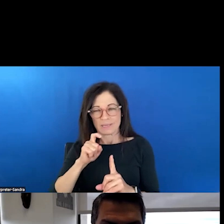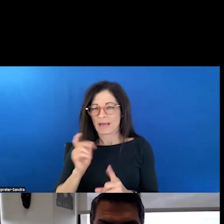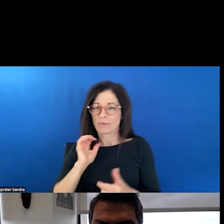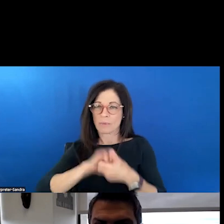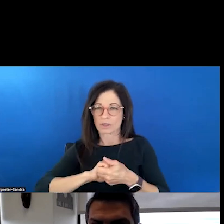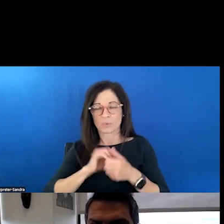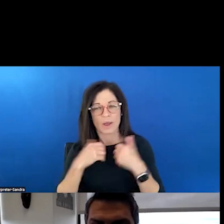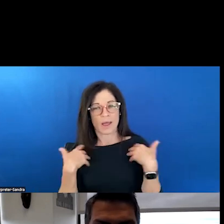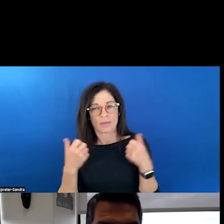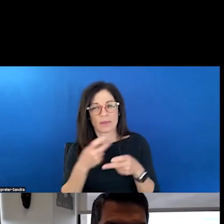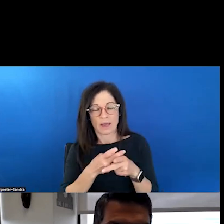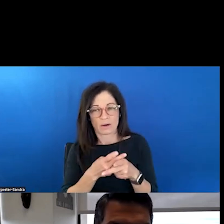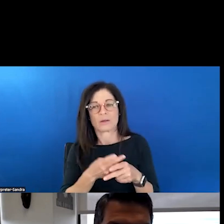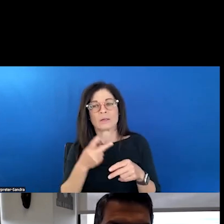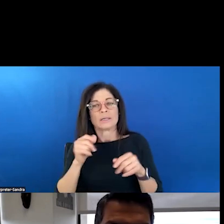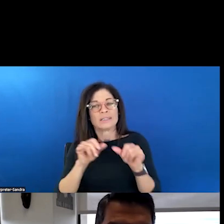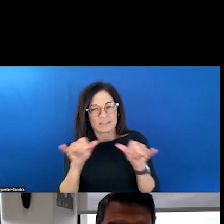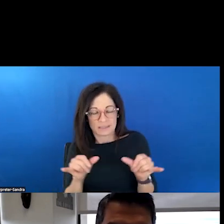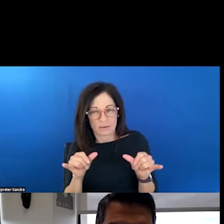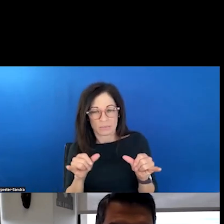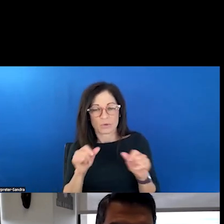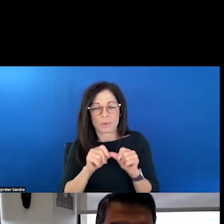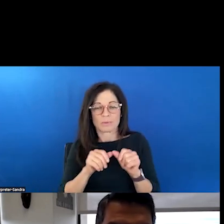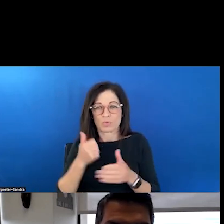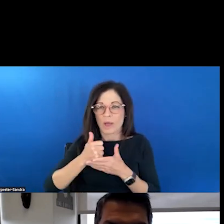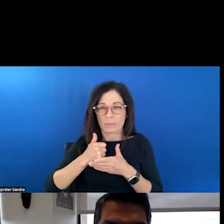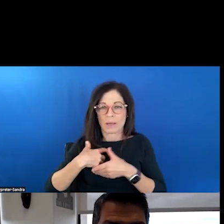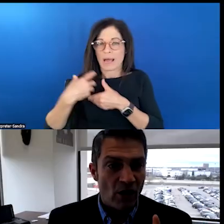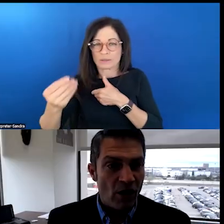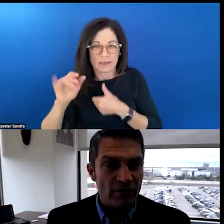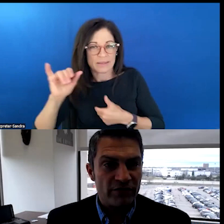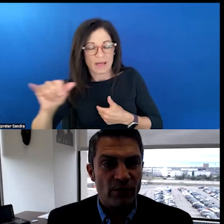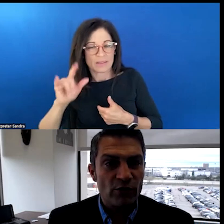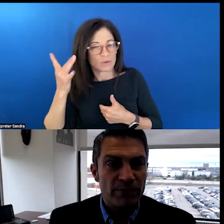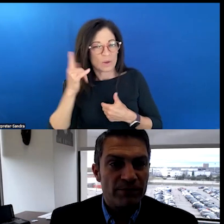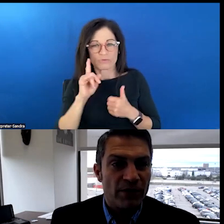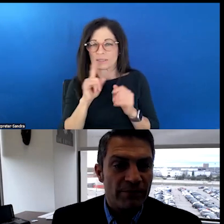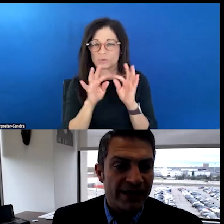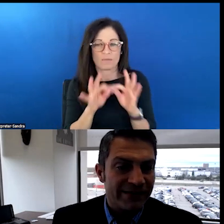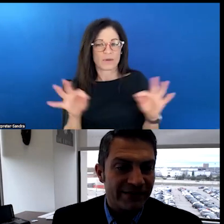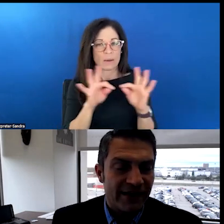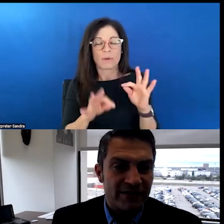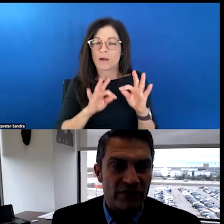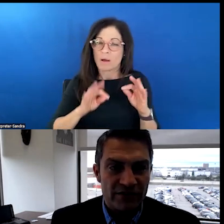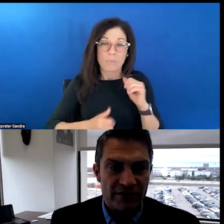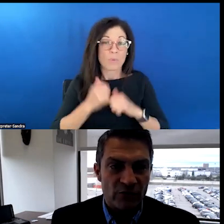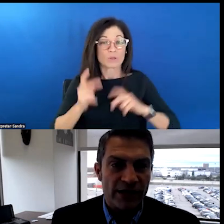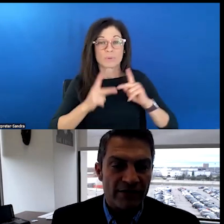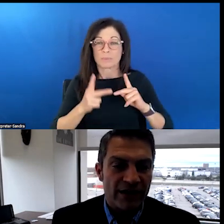TO EXTEND OUTSIDE. THAT IS WHY IT IS SO IMPORTANT AND VITAL. MOST PEOPLE ARE MAKING THESE KINDS OF VISIT AND WE HAVE AN